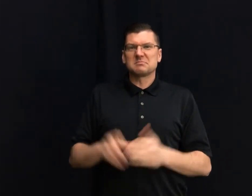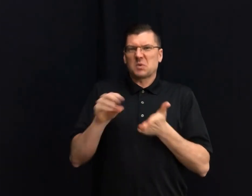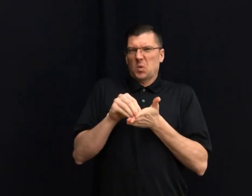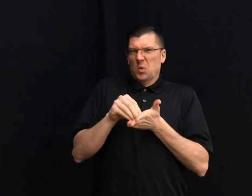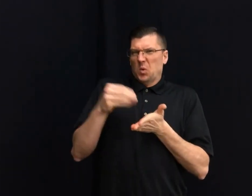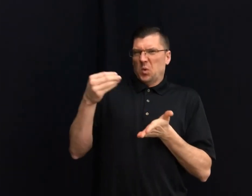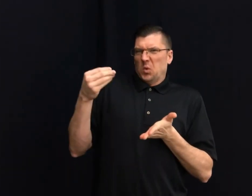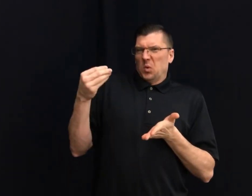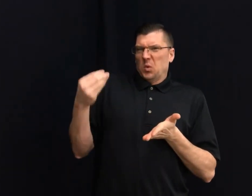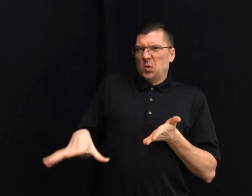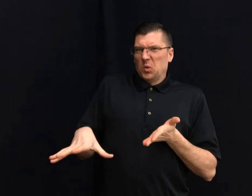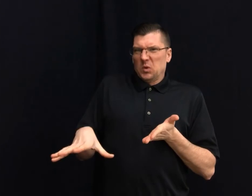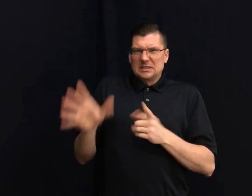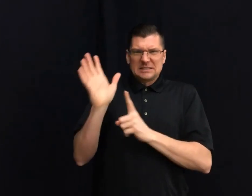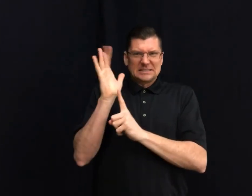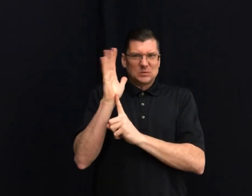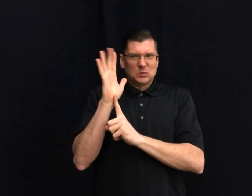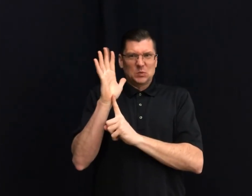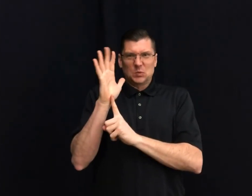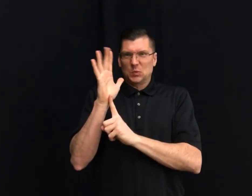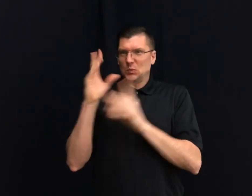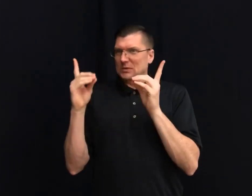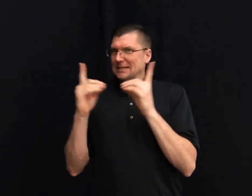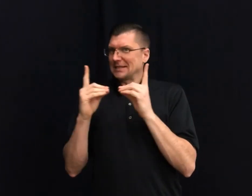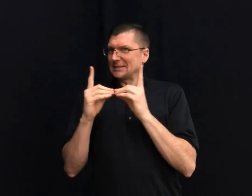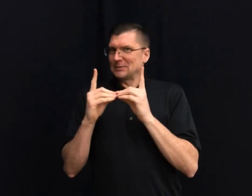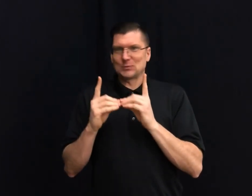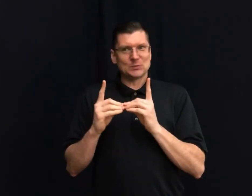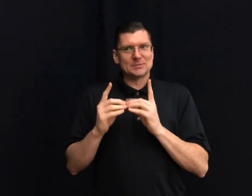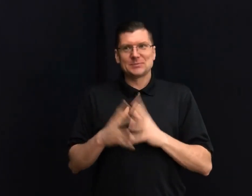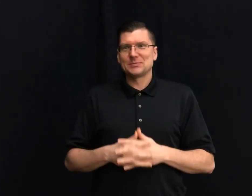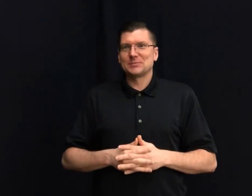( 6 )